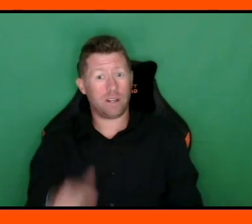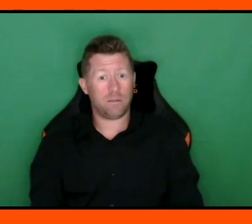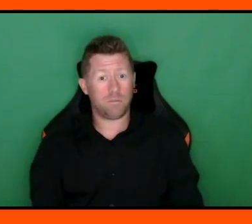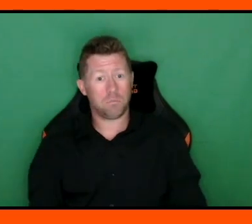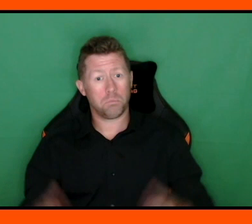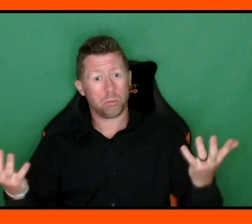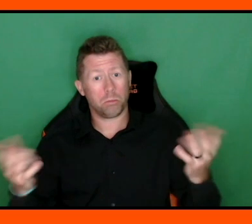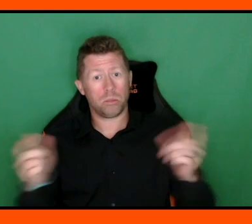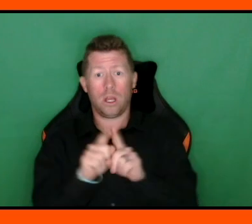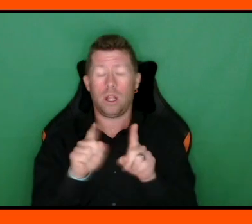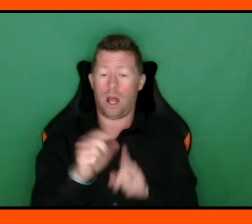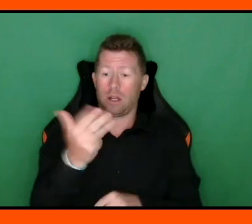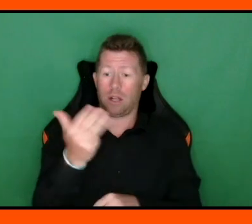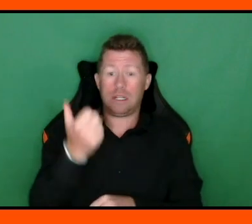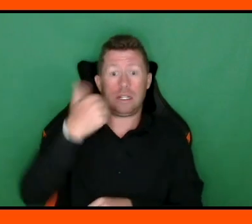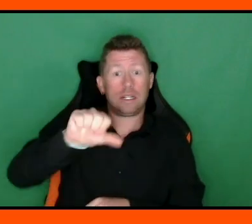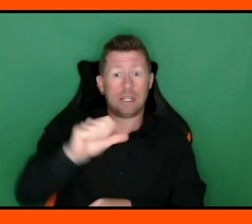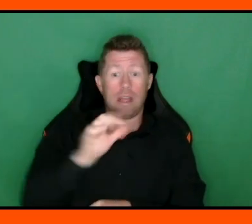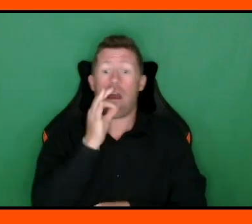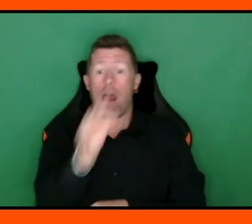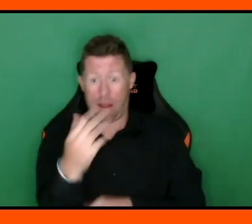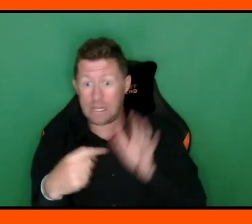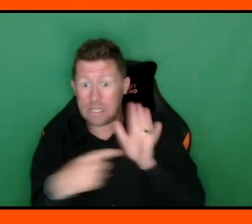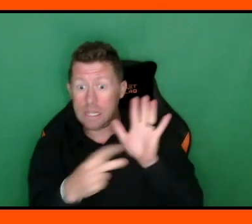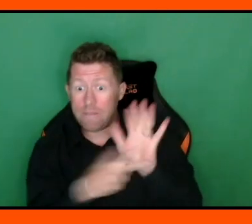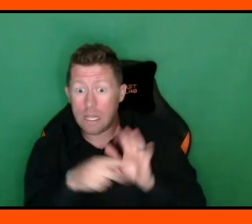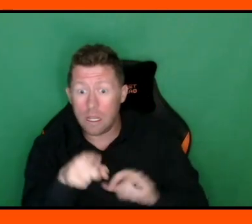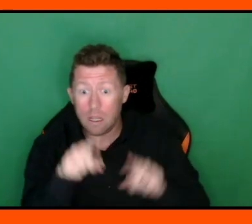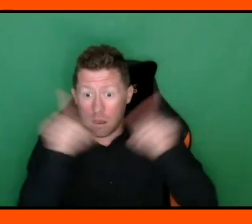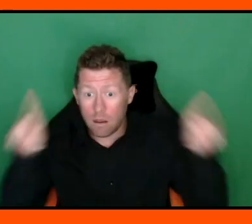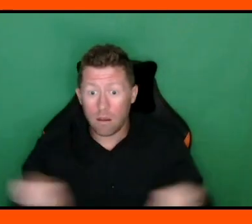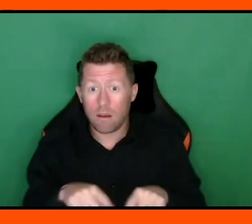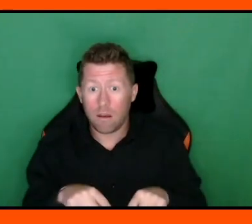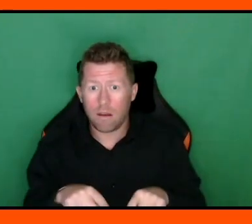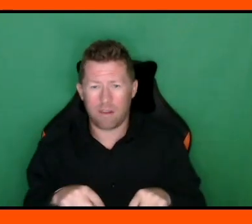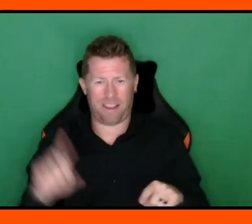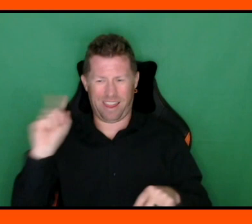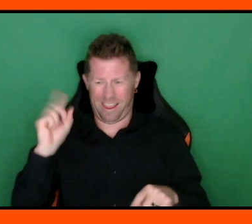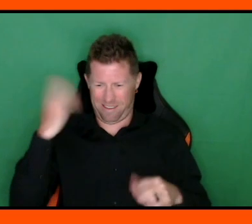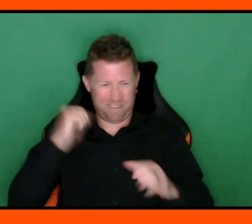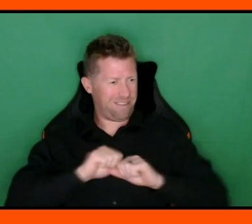like we did in the 1960s. More recently, in 2021, we removed the question